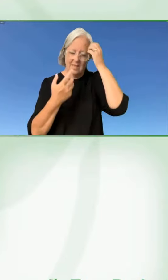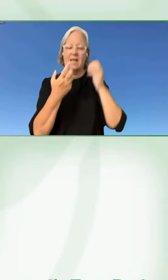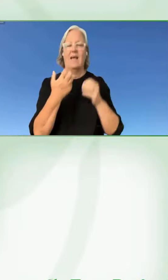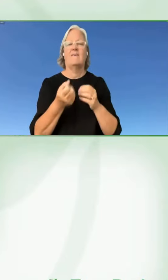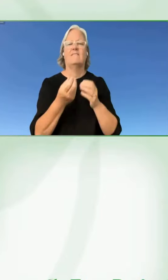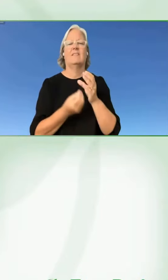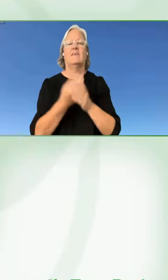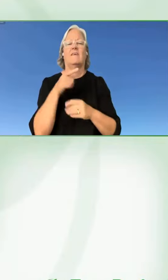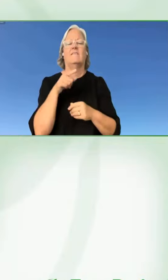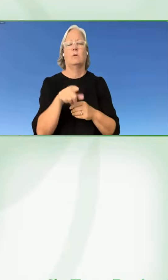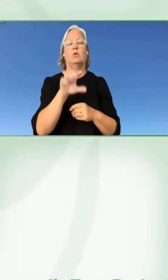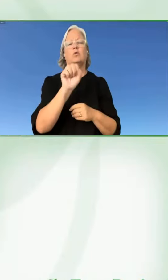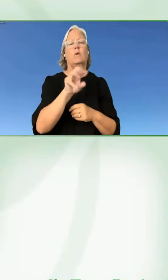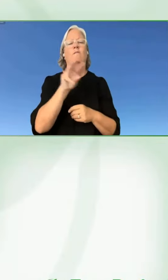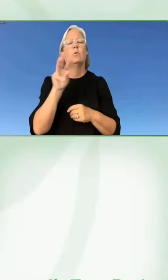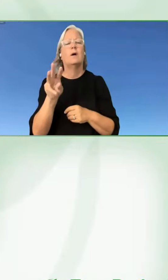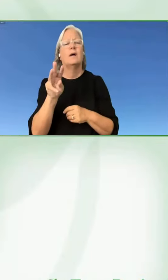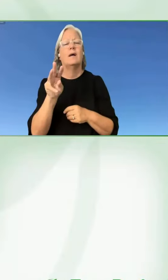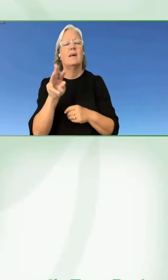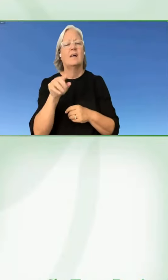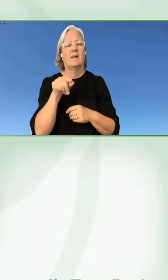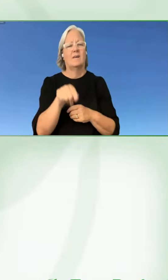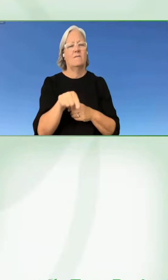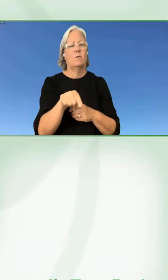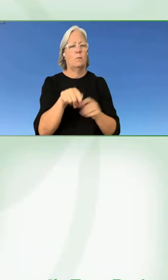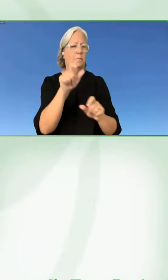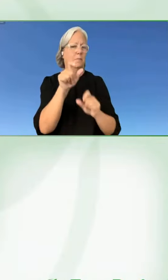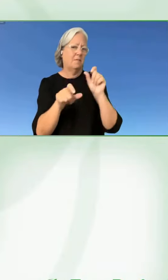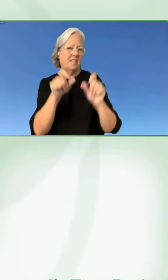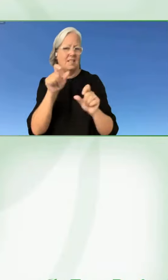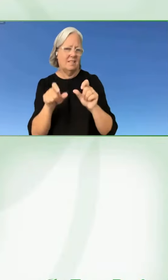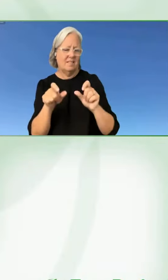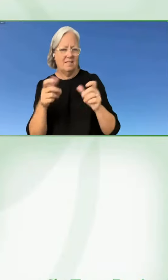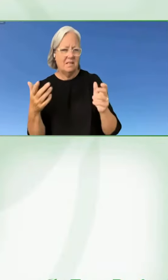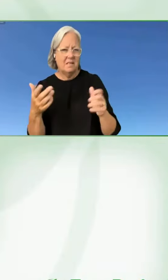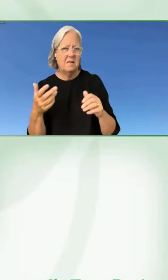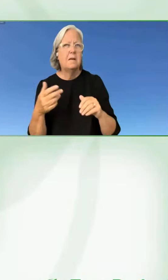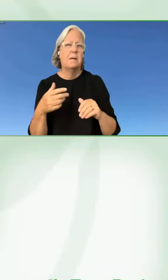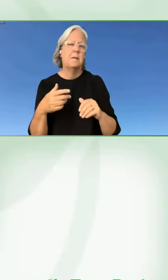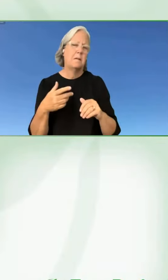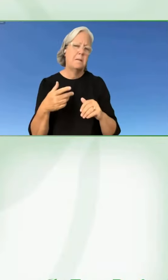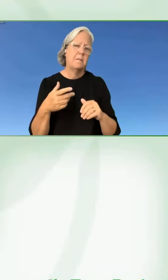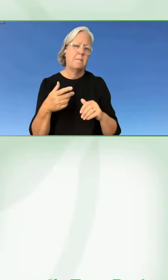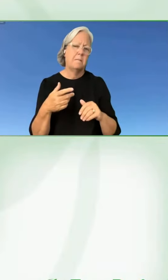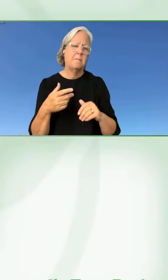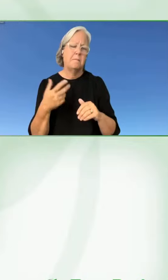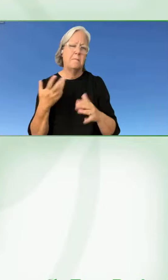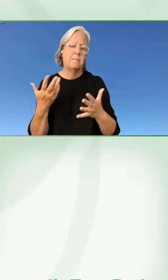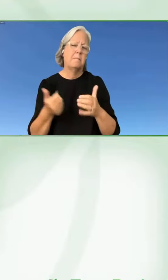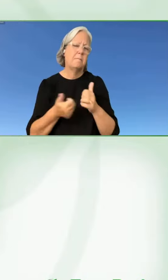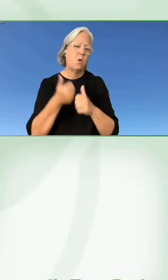Gregg, how about your solution?